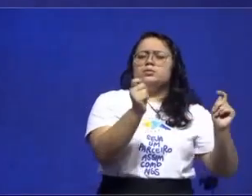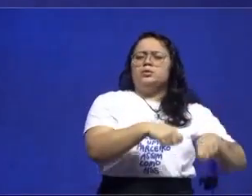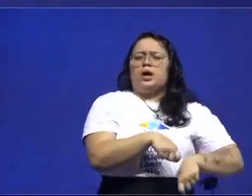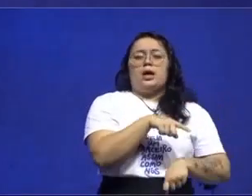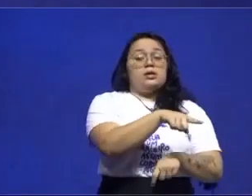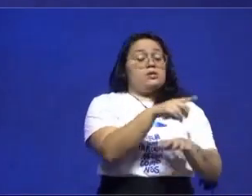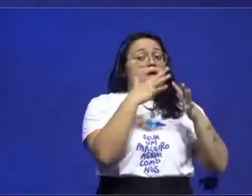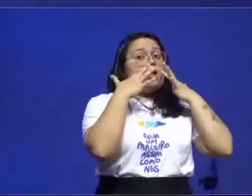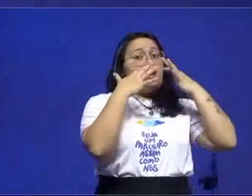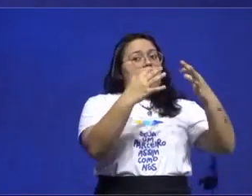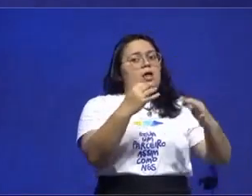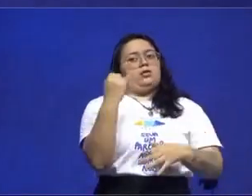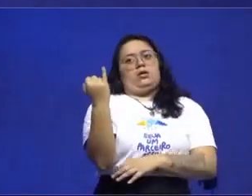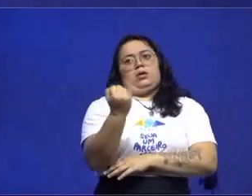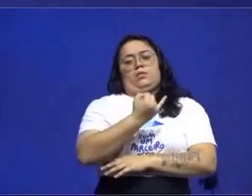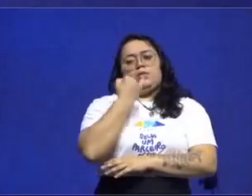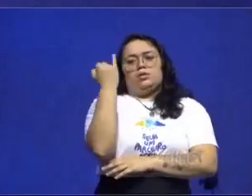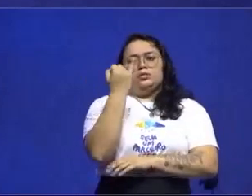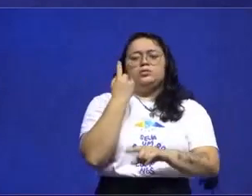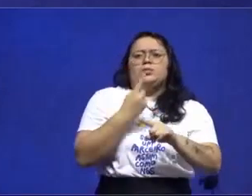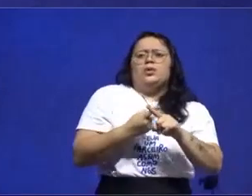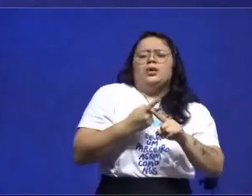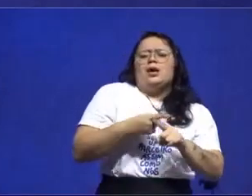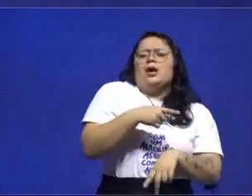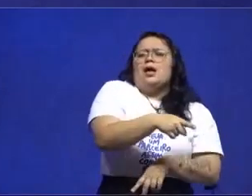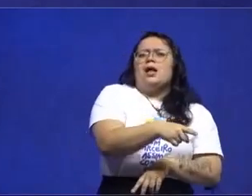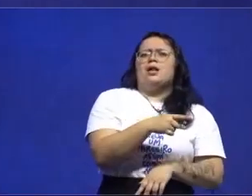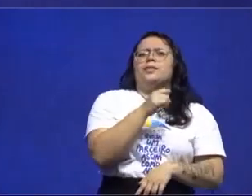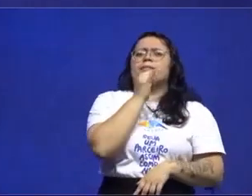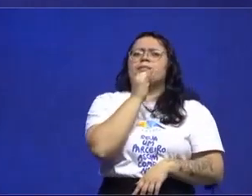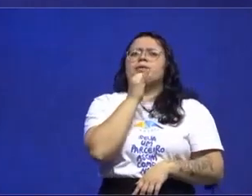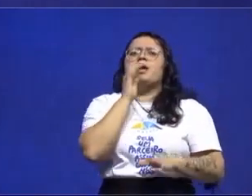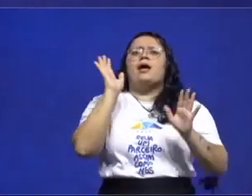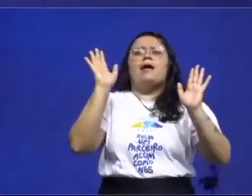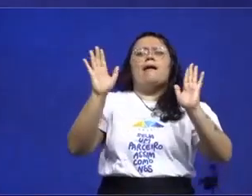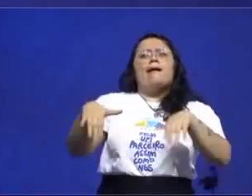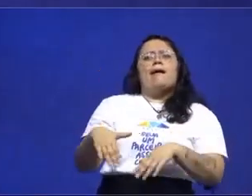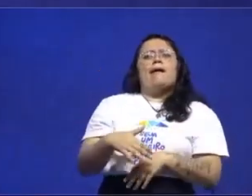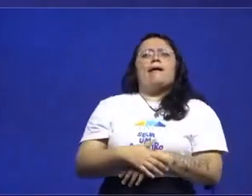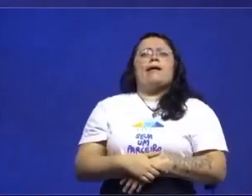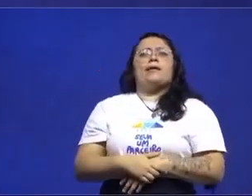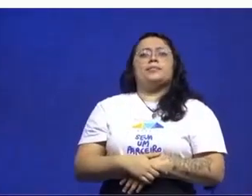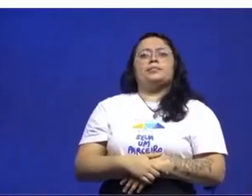very important warning sign for the child who doctor at 10 months old she was already clapping her hands but now it seems she